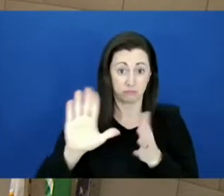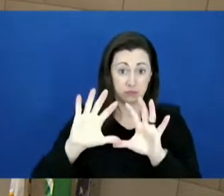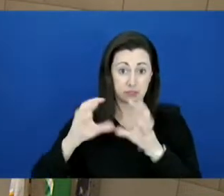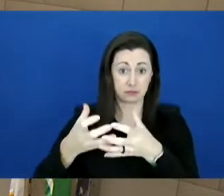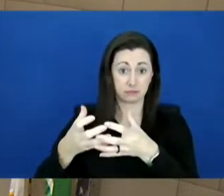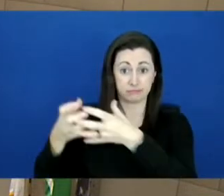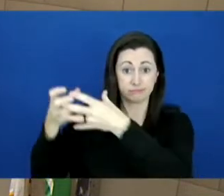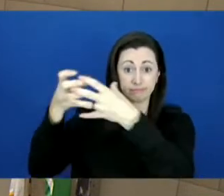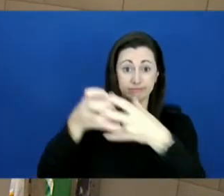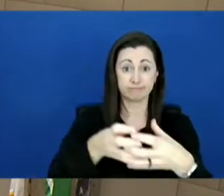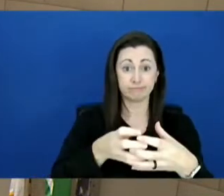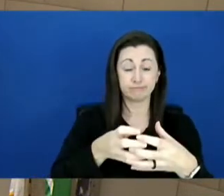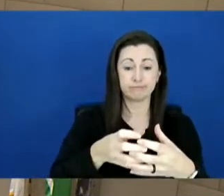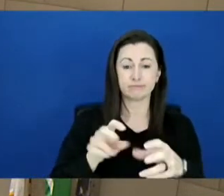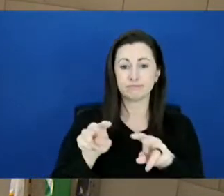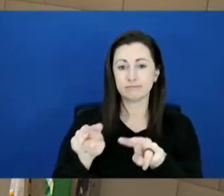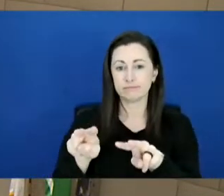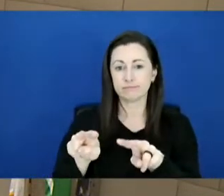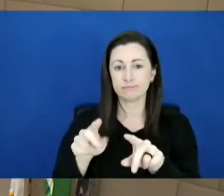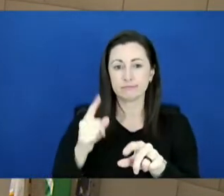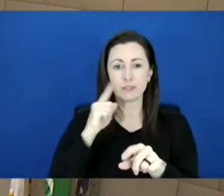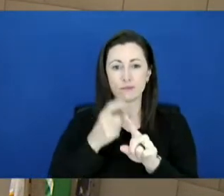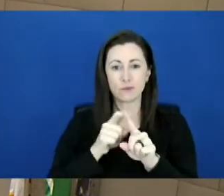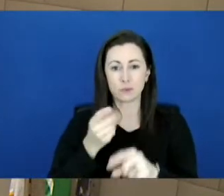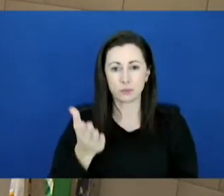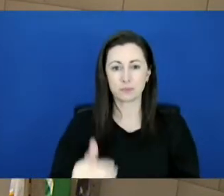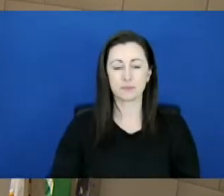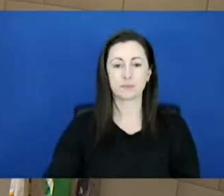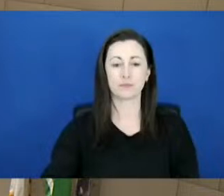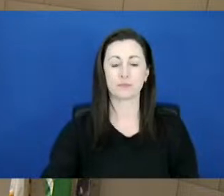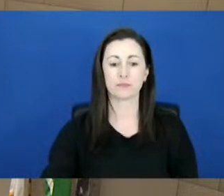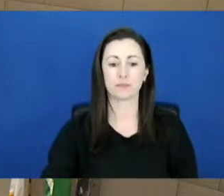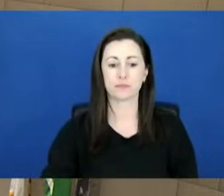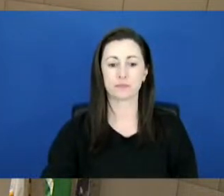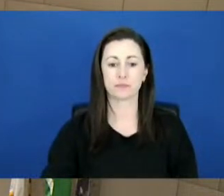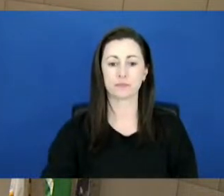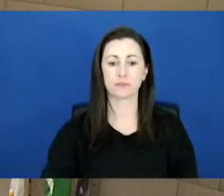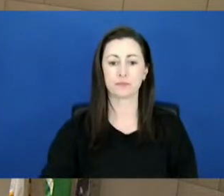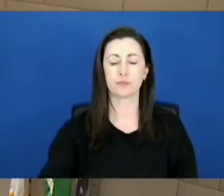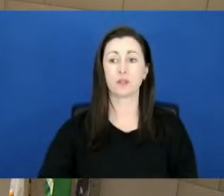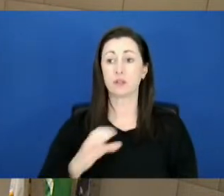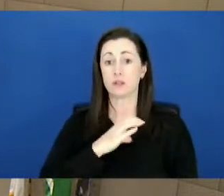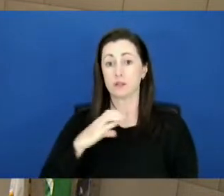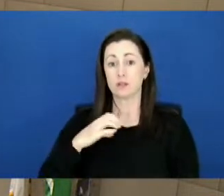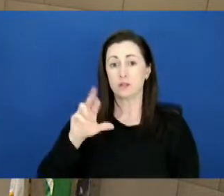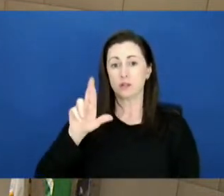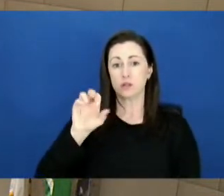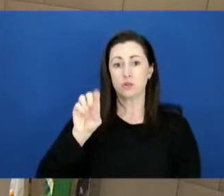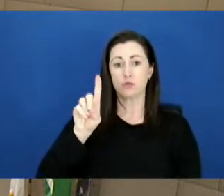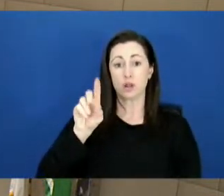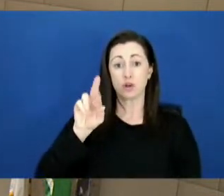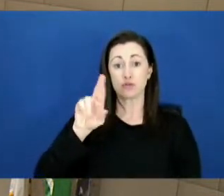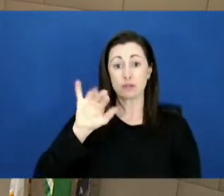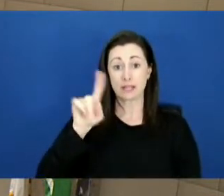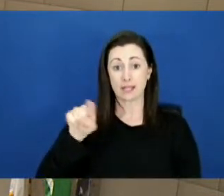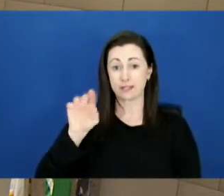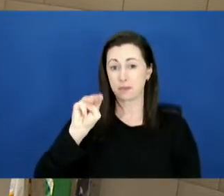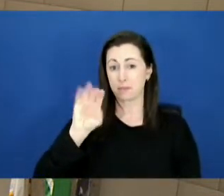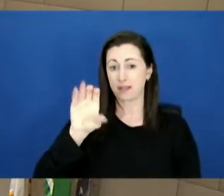FAMILY SERVICES AND HER TEAM LIKE TO COME DOWN?